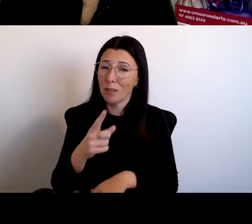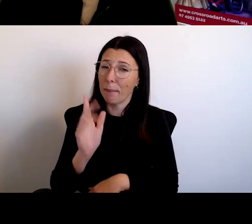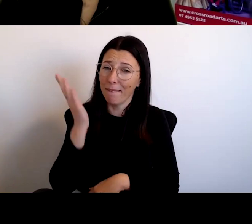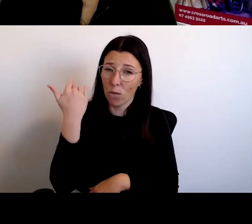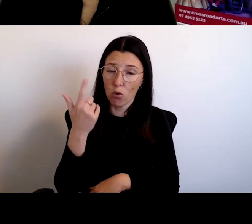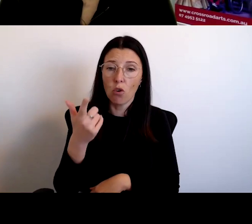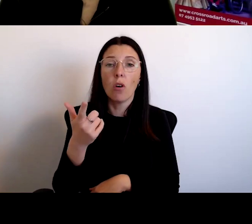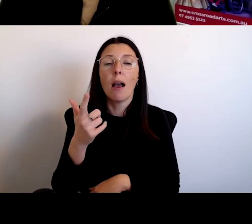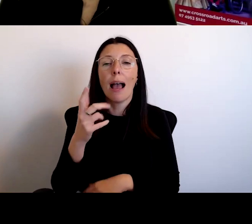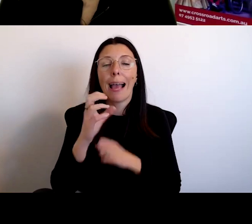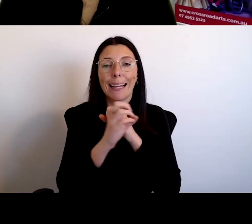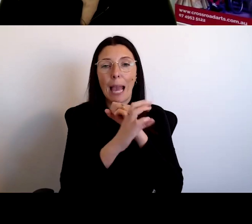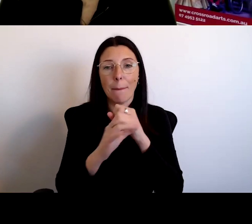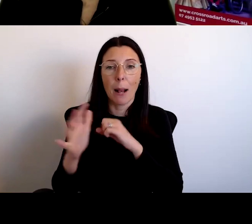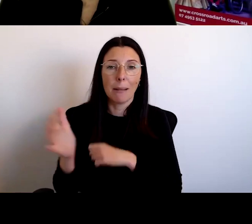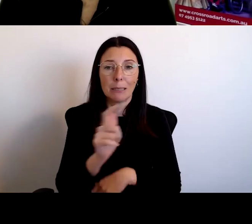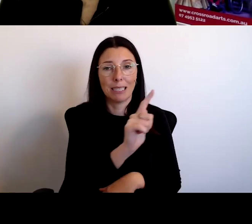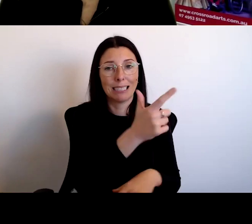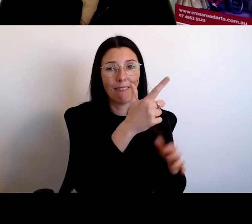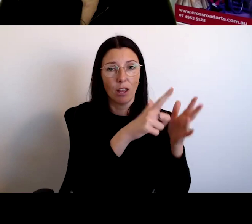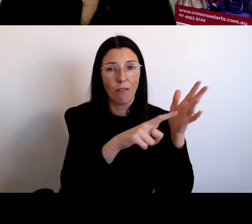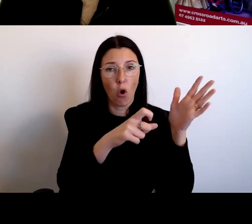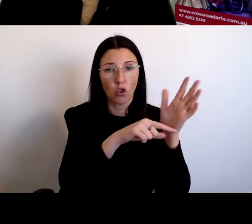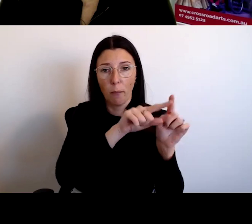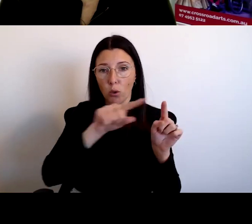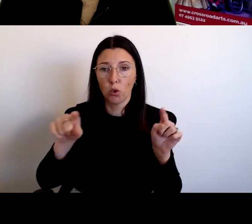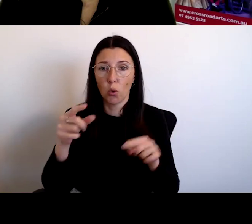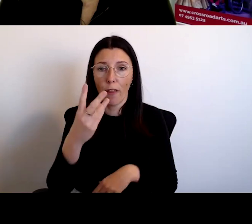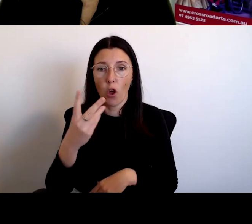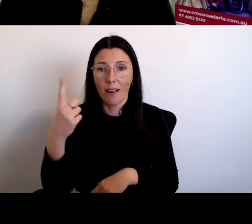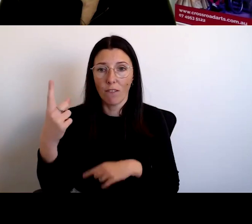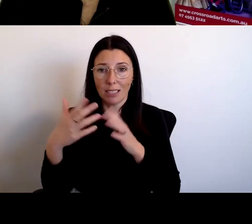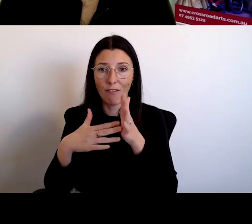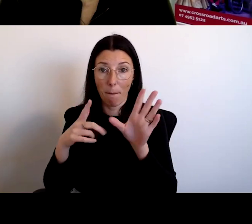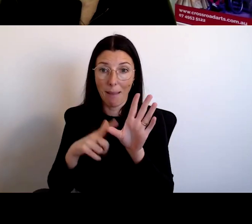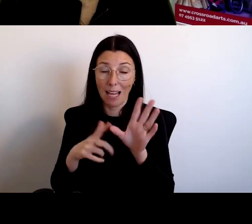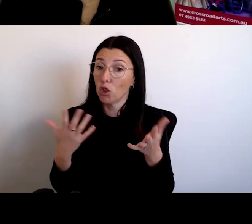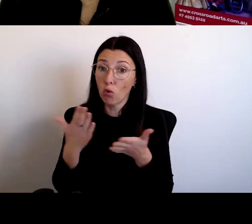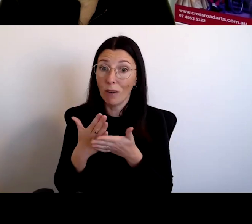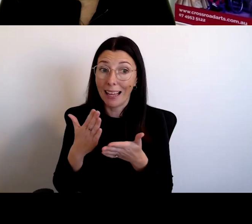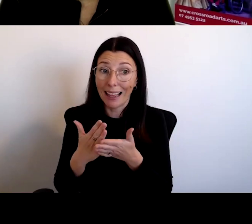7 October to 31 May, so you have still got a month after 31 May which is the end of the financial